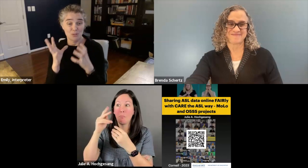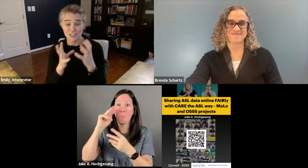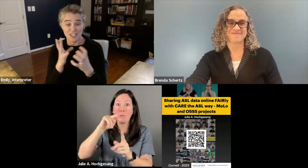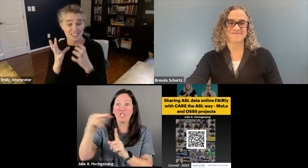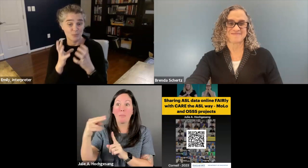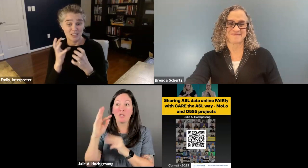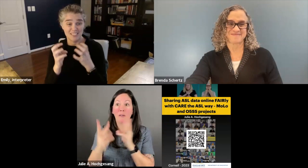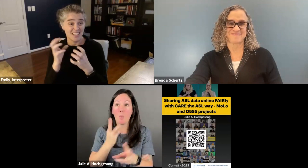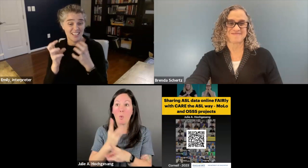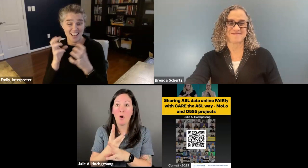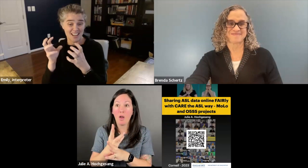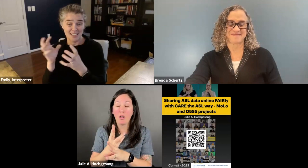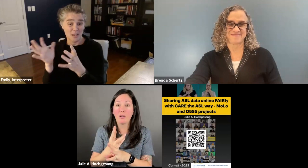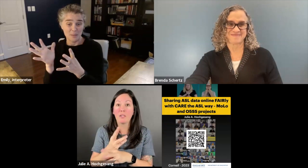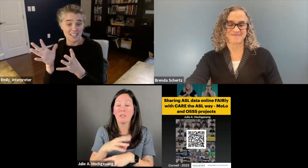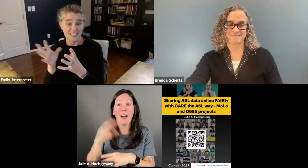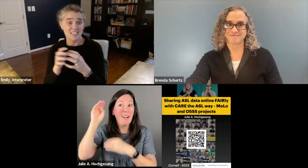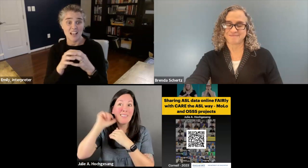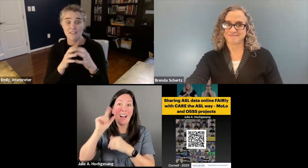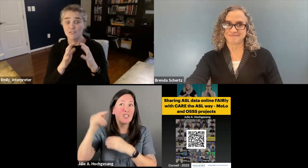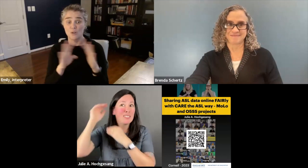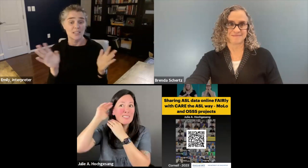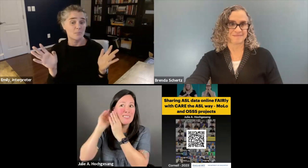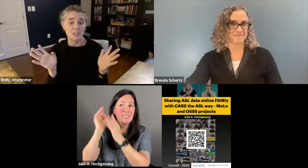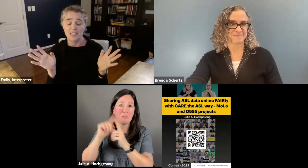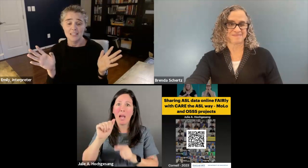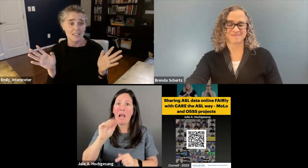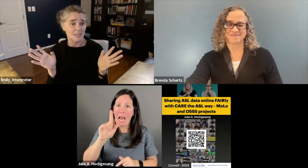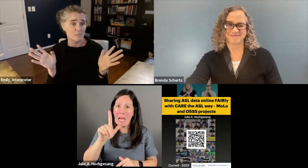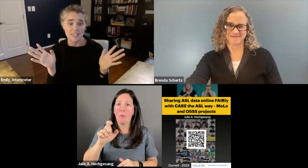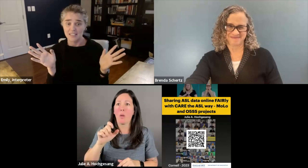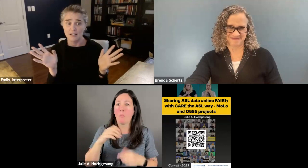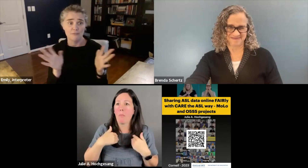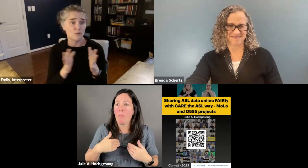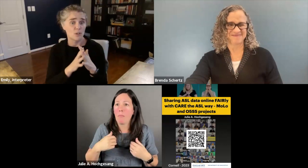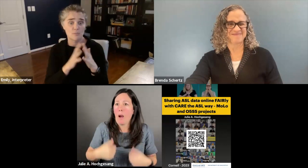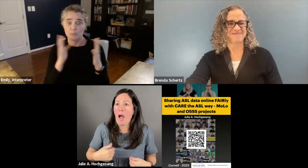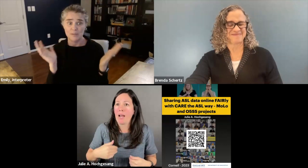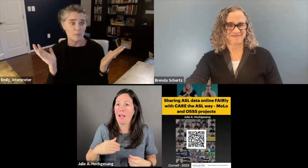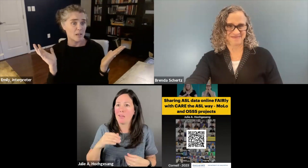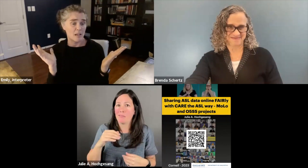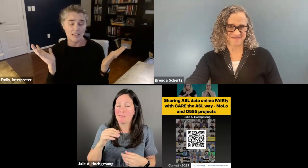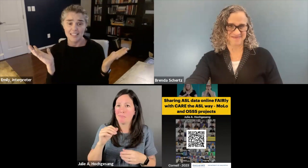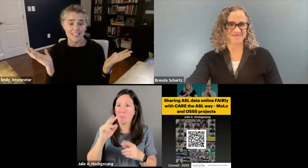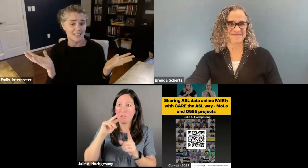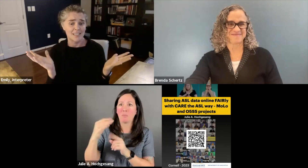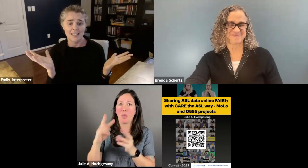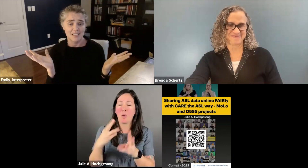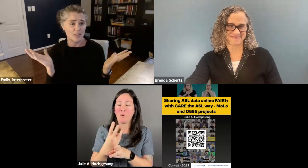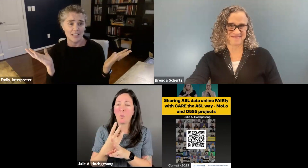projects within AI companies have no experience being deaf or existing in a